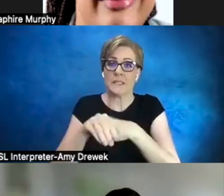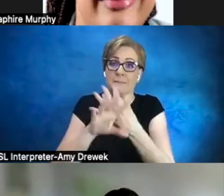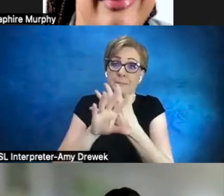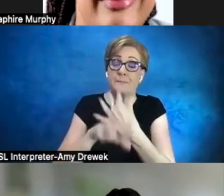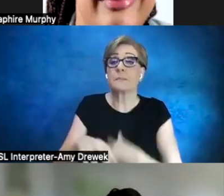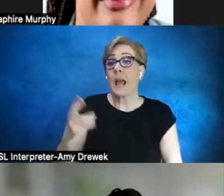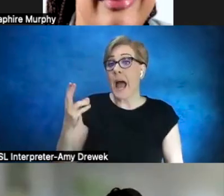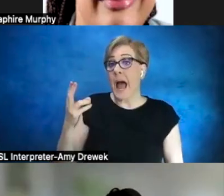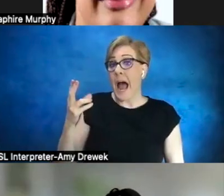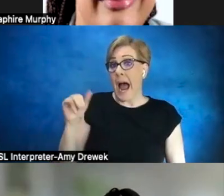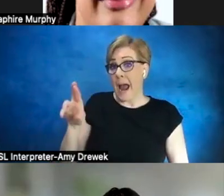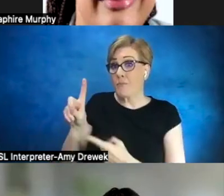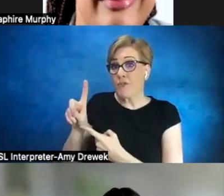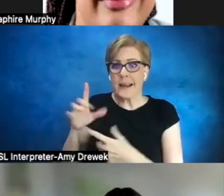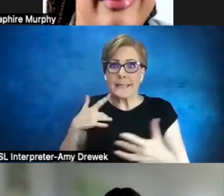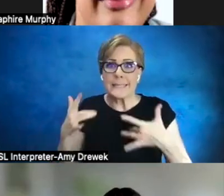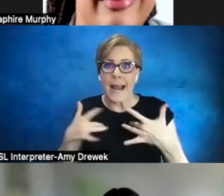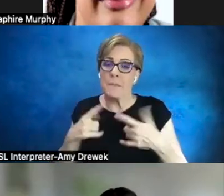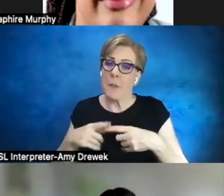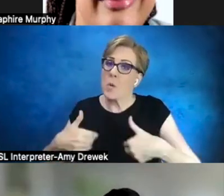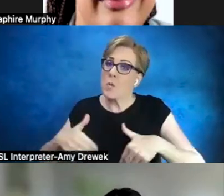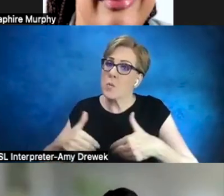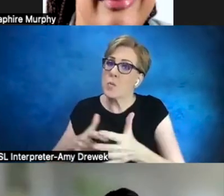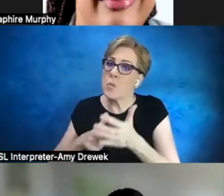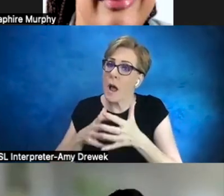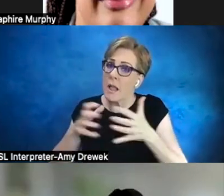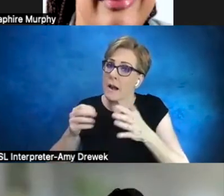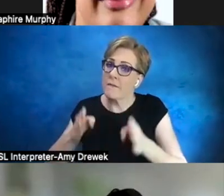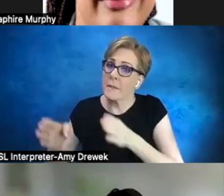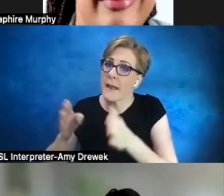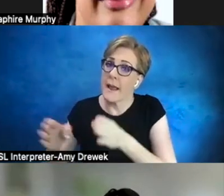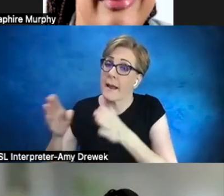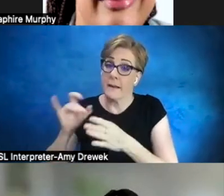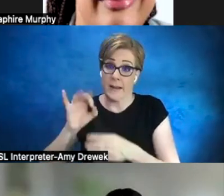take preparation, and it's really important to be intentional if you're having a hybrid event.